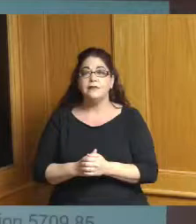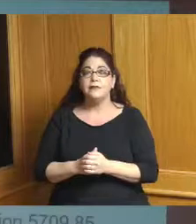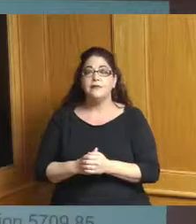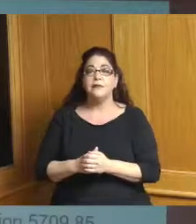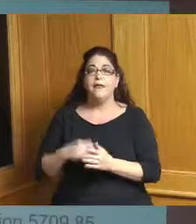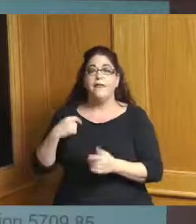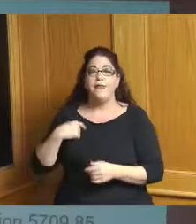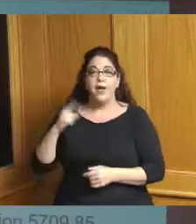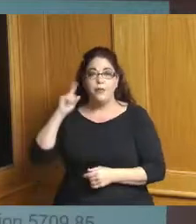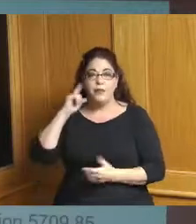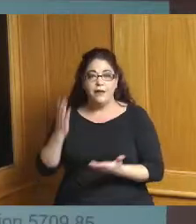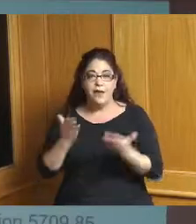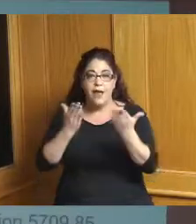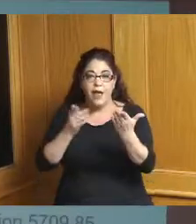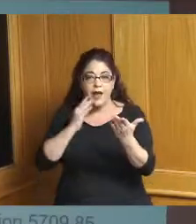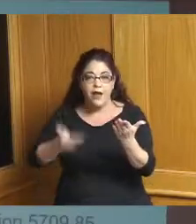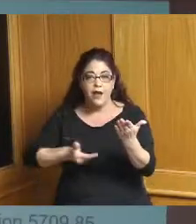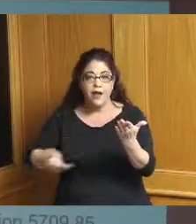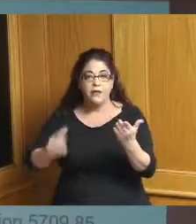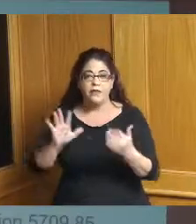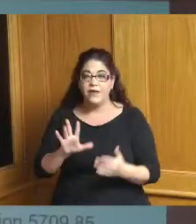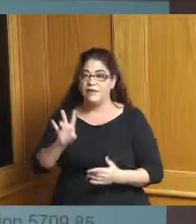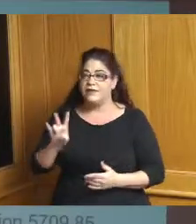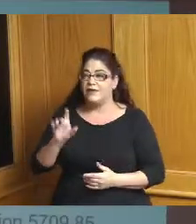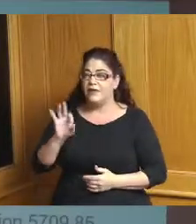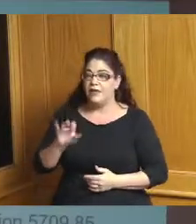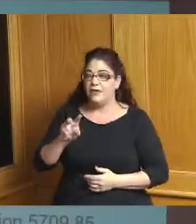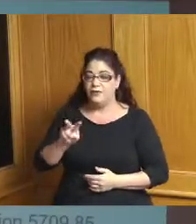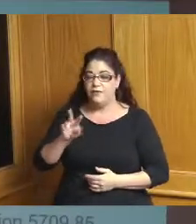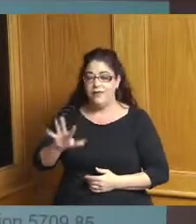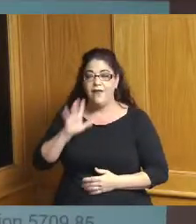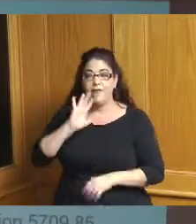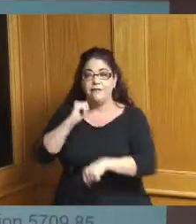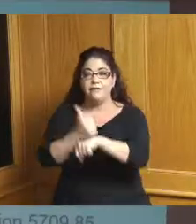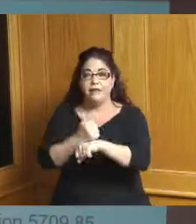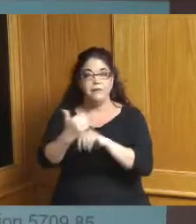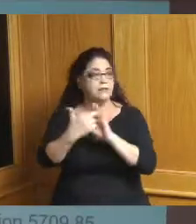code is up there it's 57 to 9.85 and that's what establishes the Tax Incentive Review Council